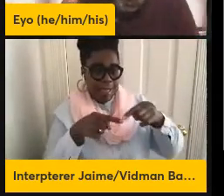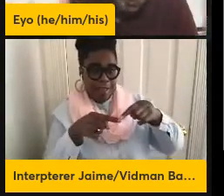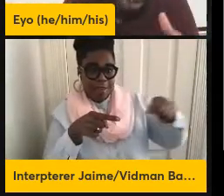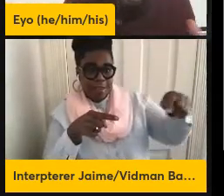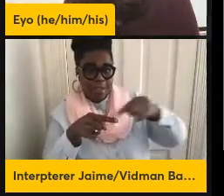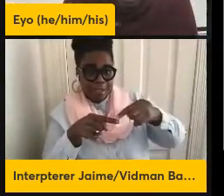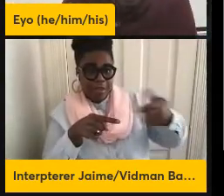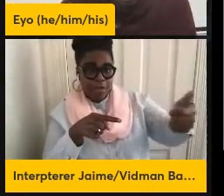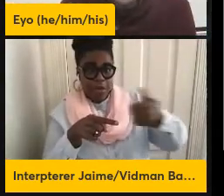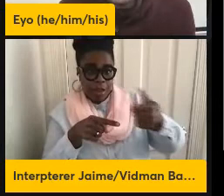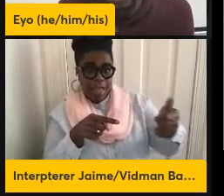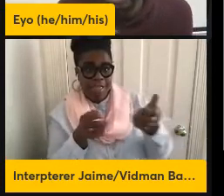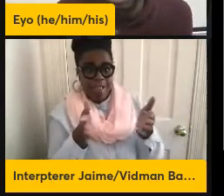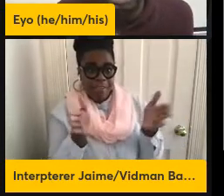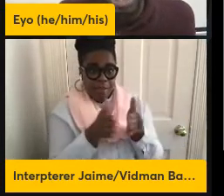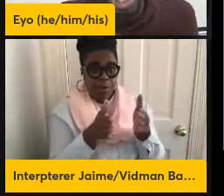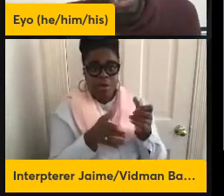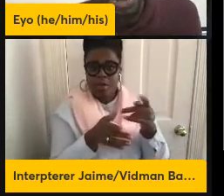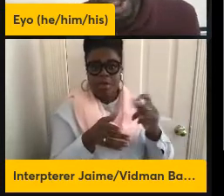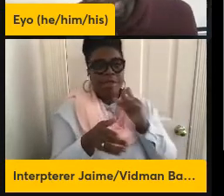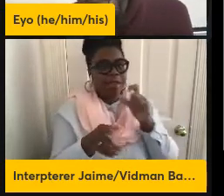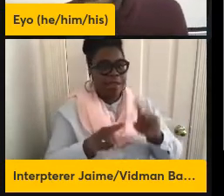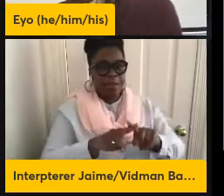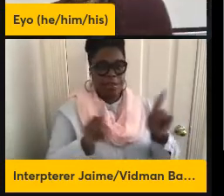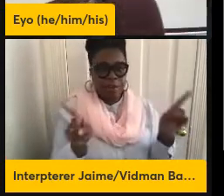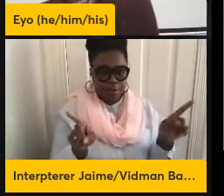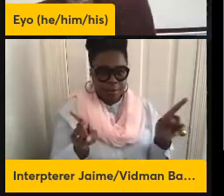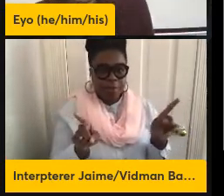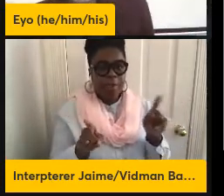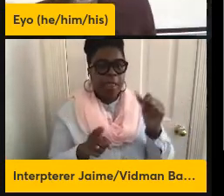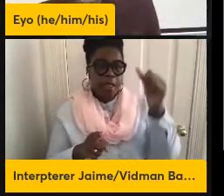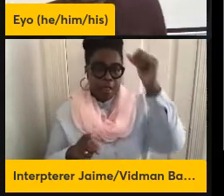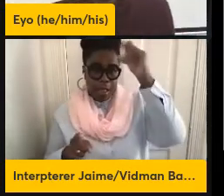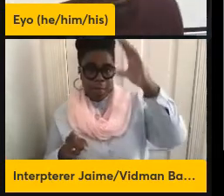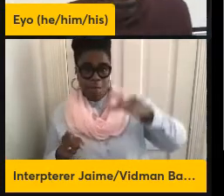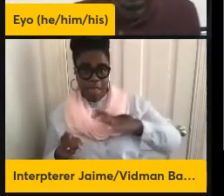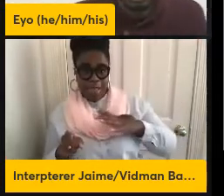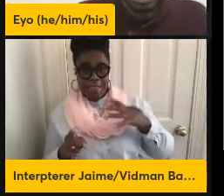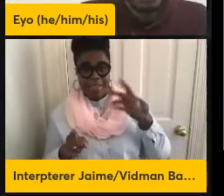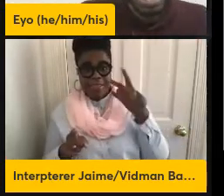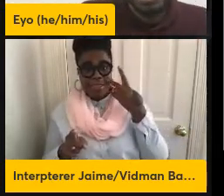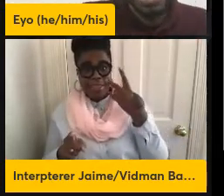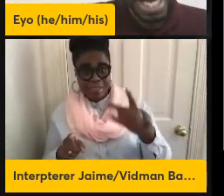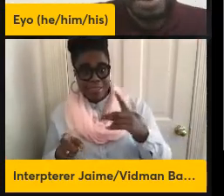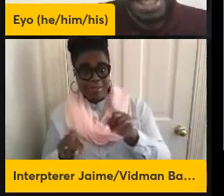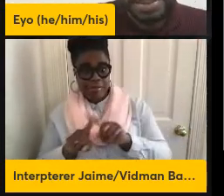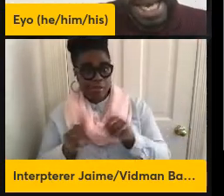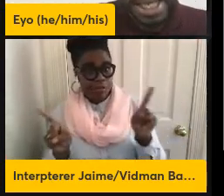restricted space was not different. When he looked at meals, he didn't see any differences between the amount of time they spend